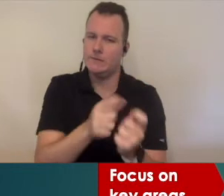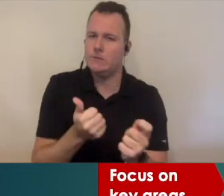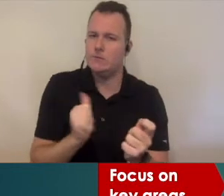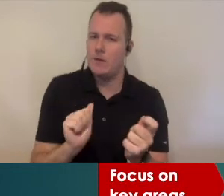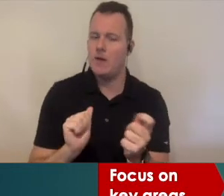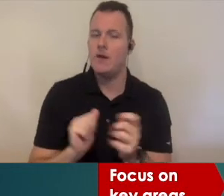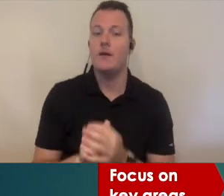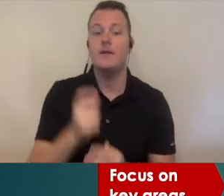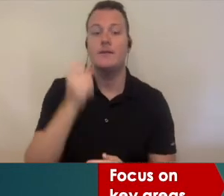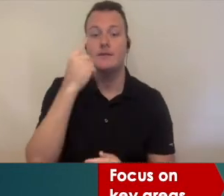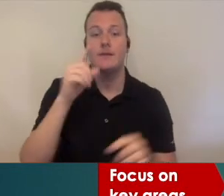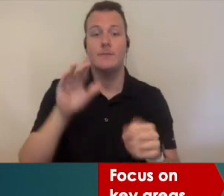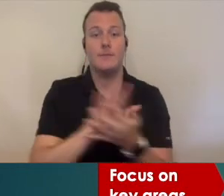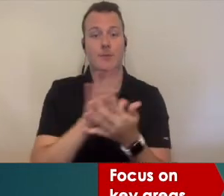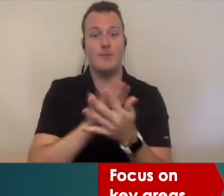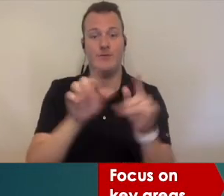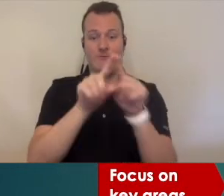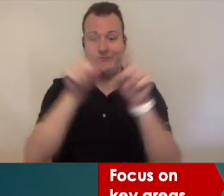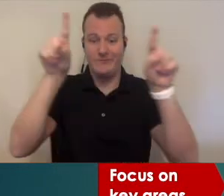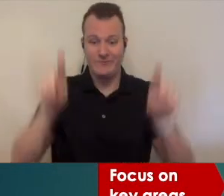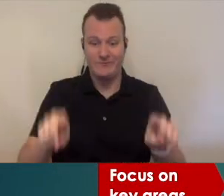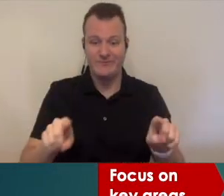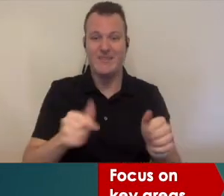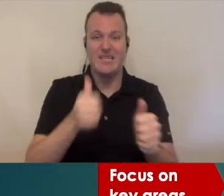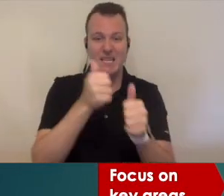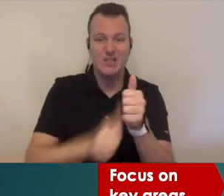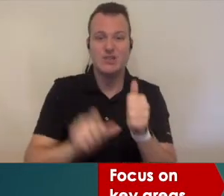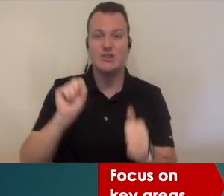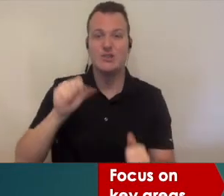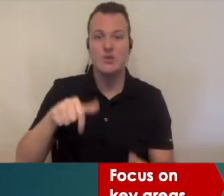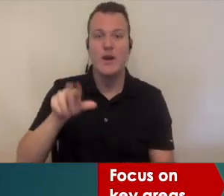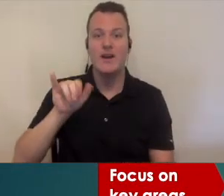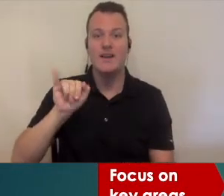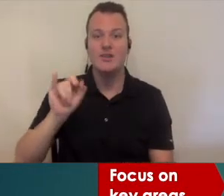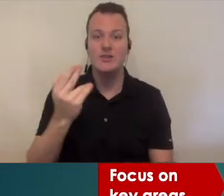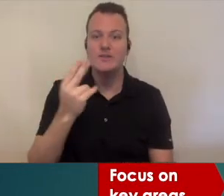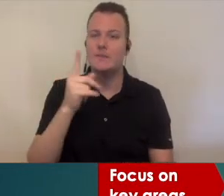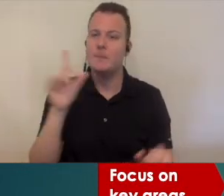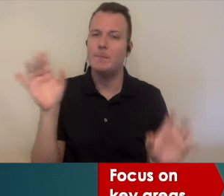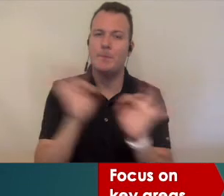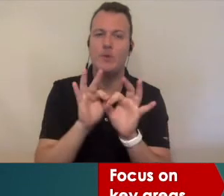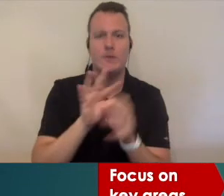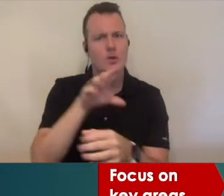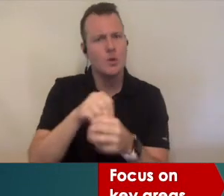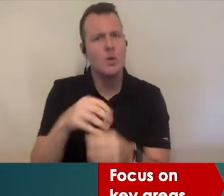mind every square inch of your resume is important, including the white space, so